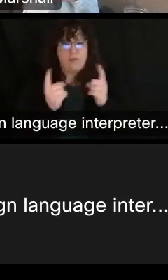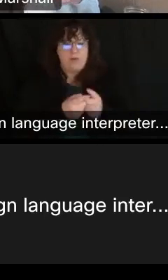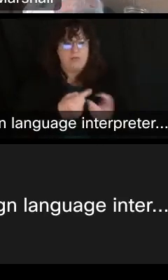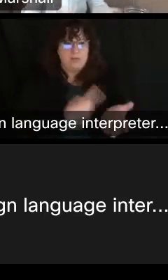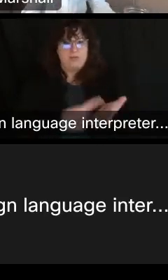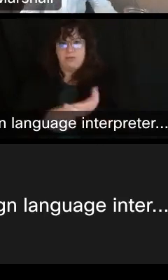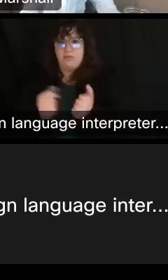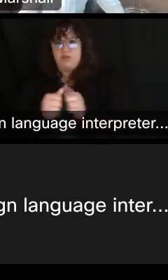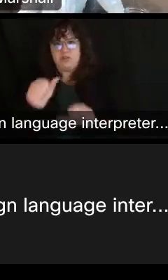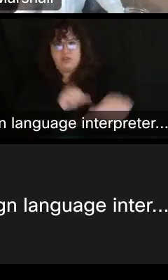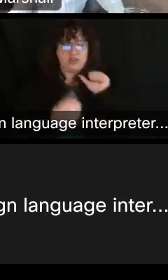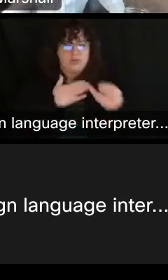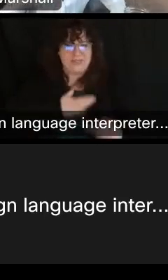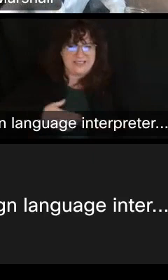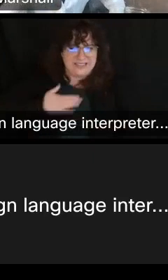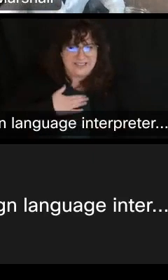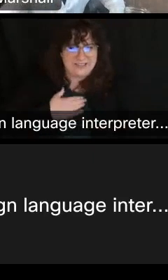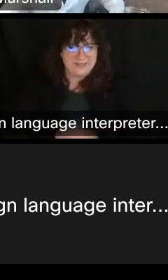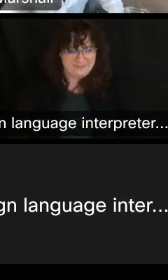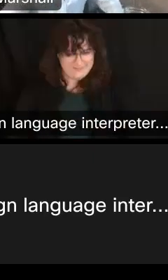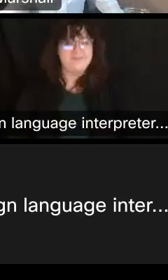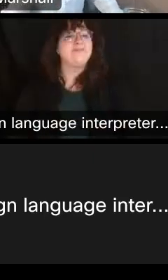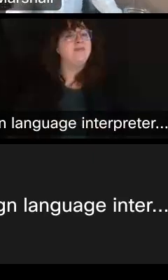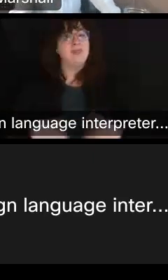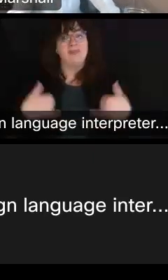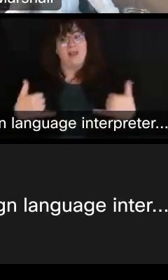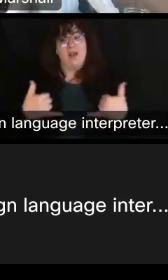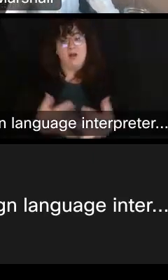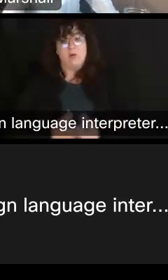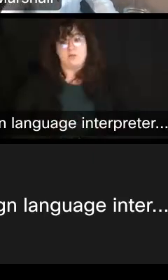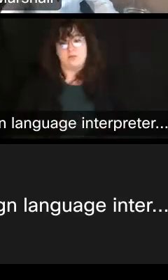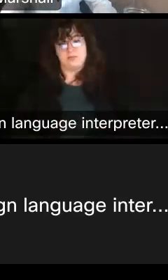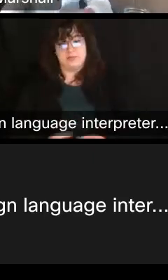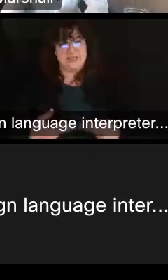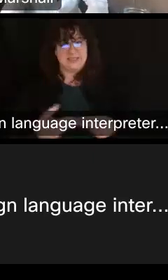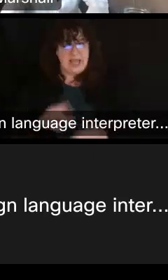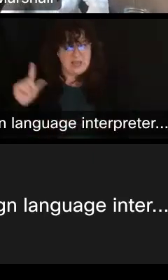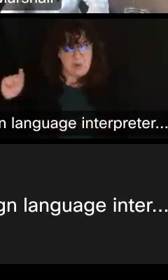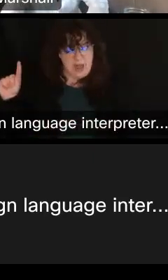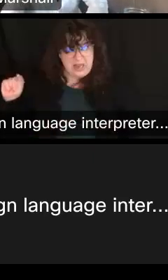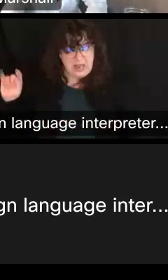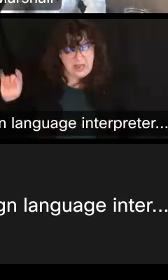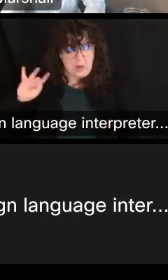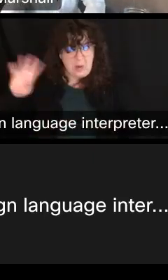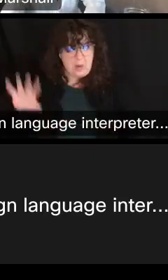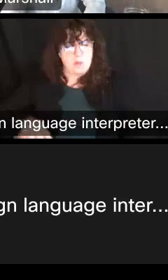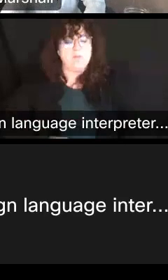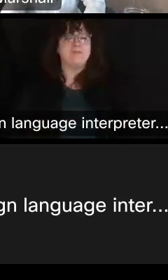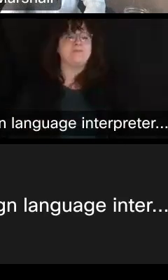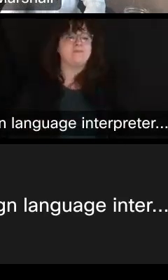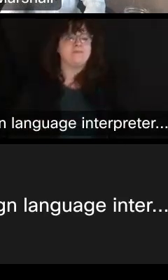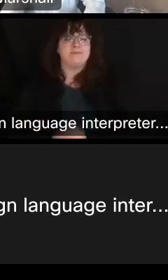So, with that said I think we're on slide 20. So, what do case managers do? These are